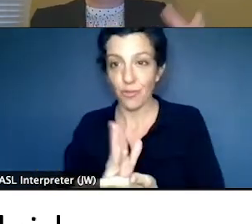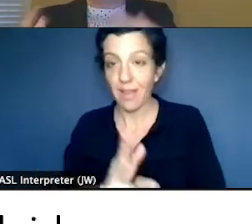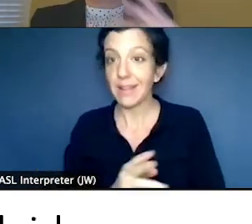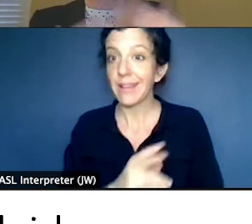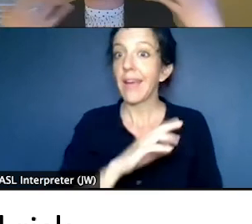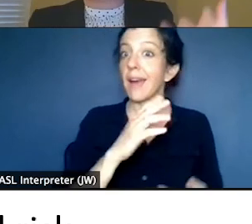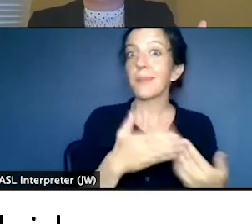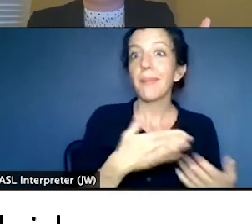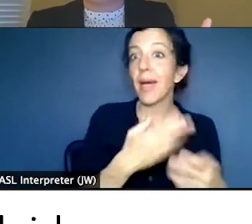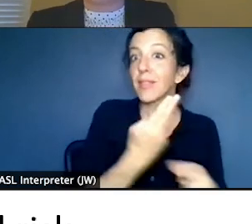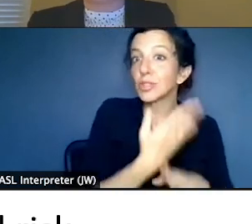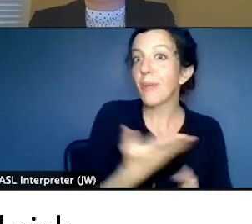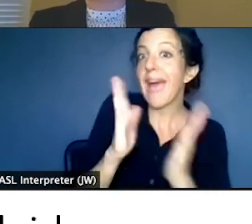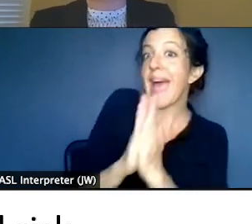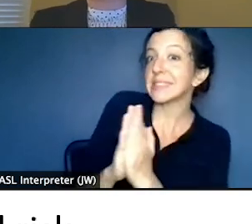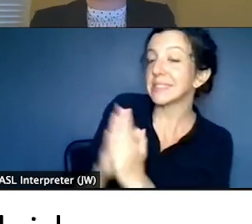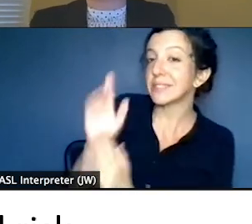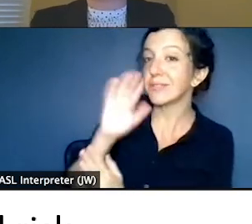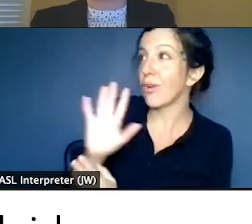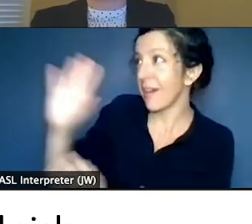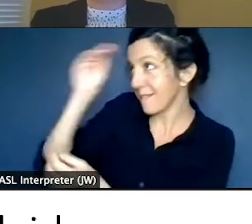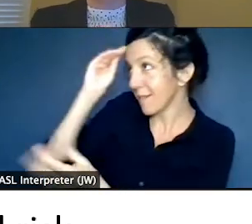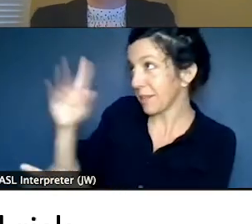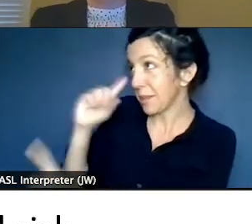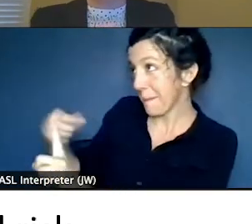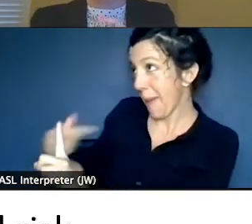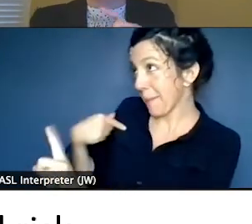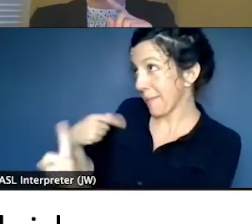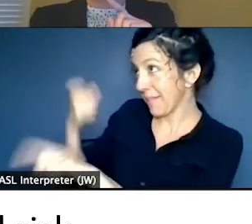out what factors are more conducive to higher risks